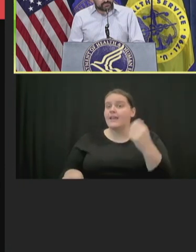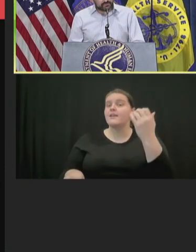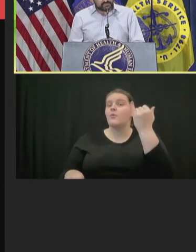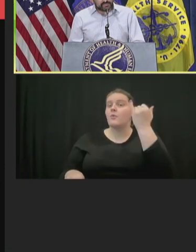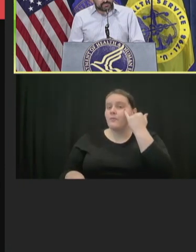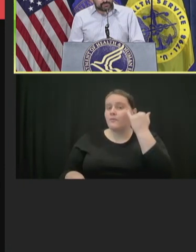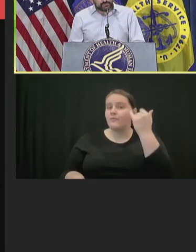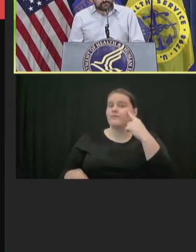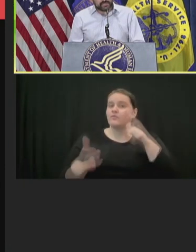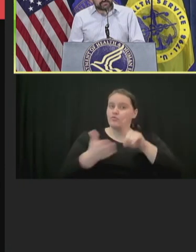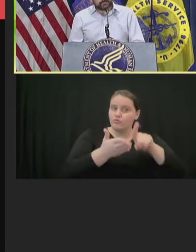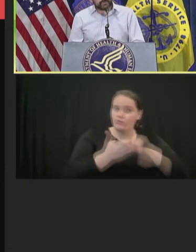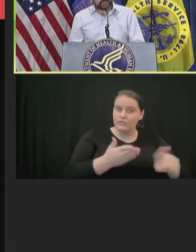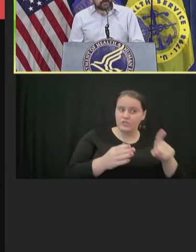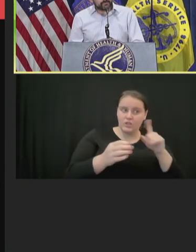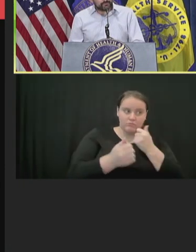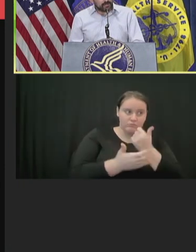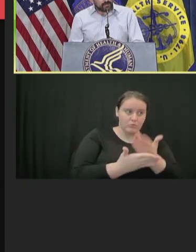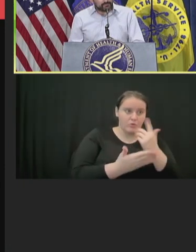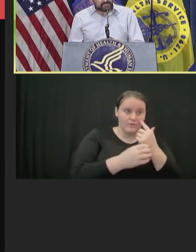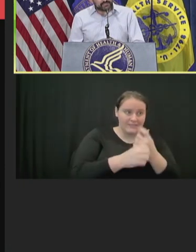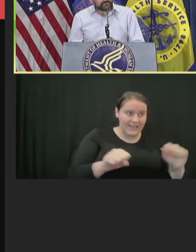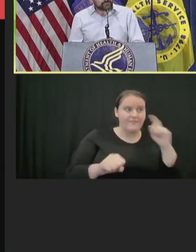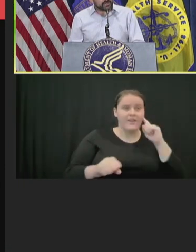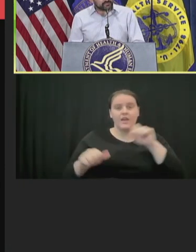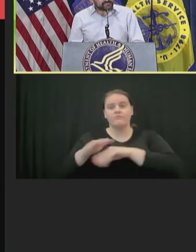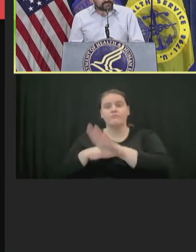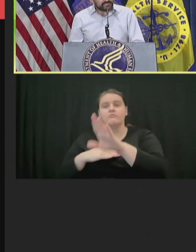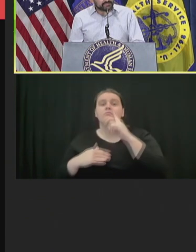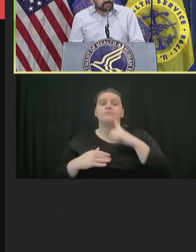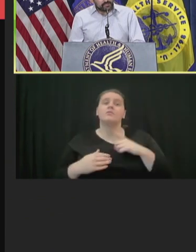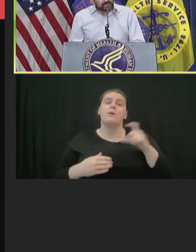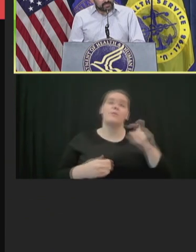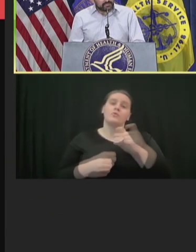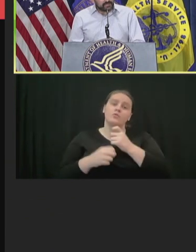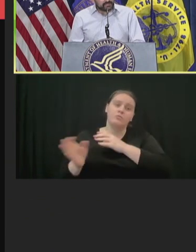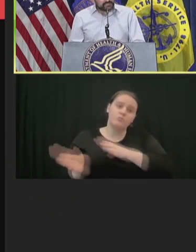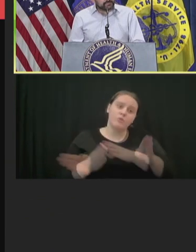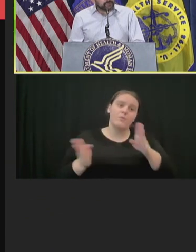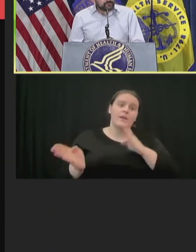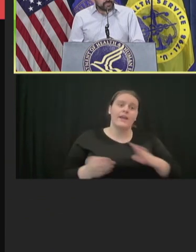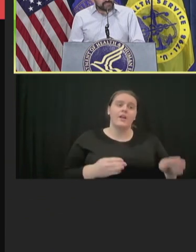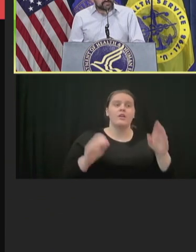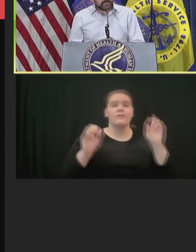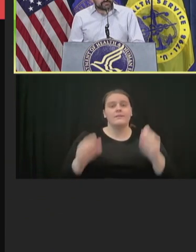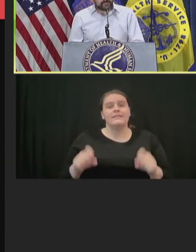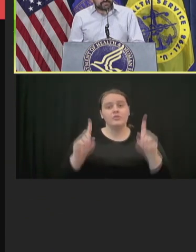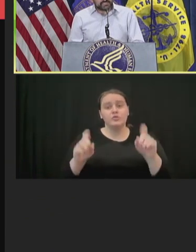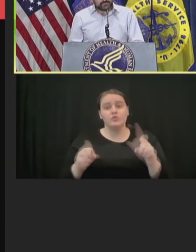study, which was meant to prepare potential trial sites by getting local estimates of TB